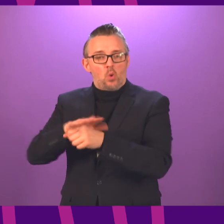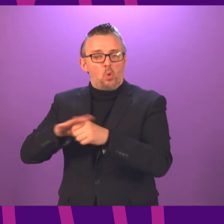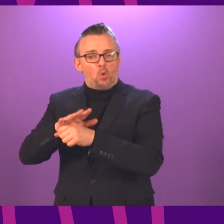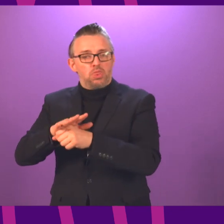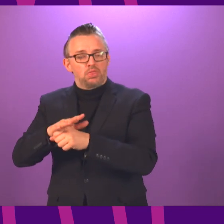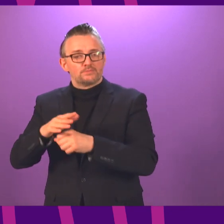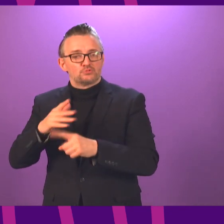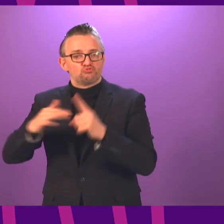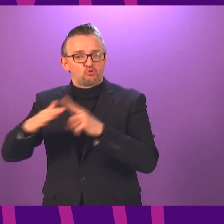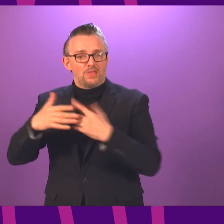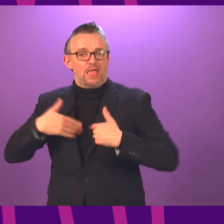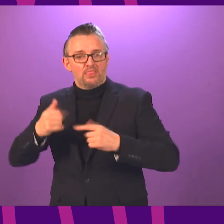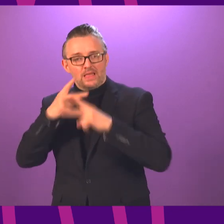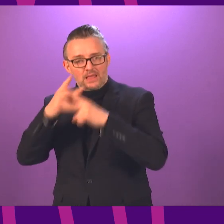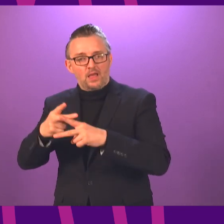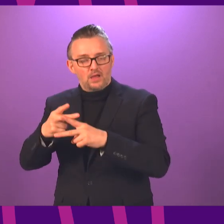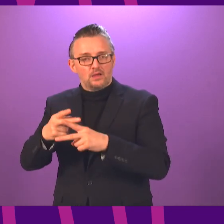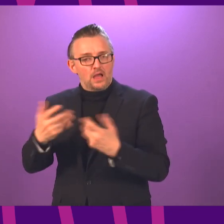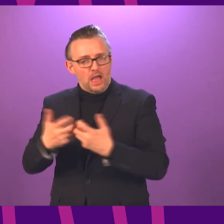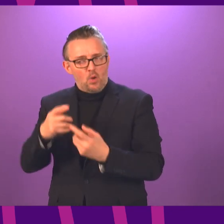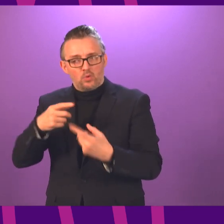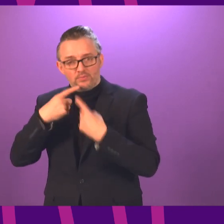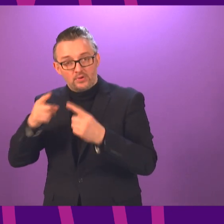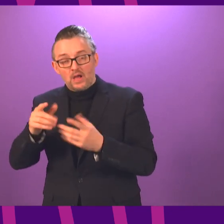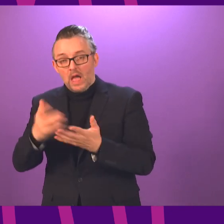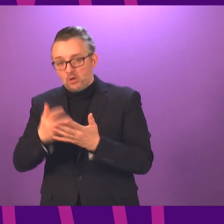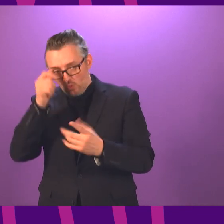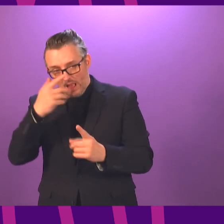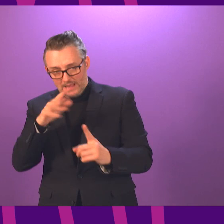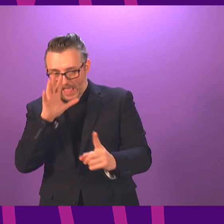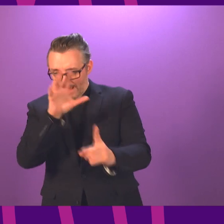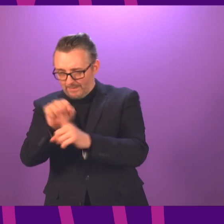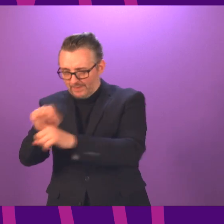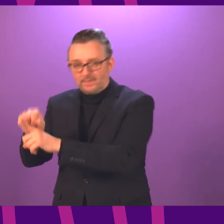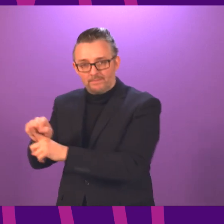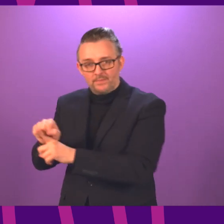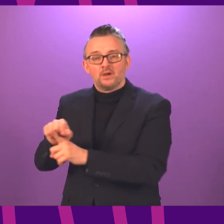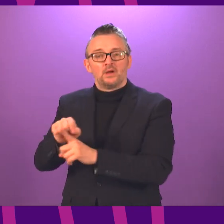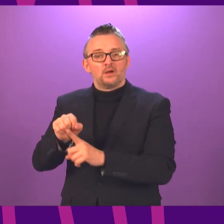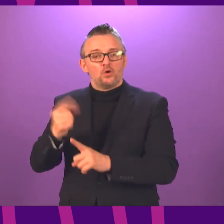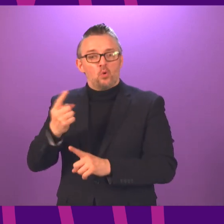and are we confident that that group can all be identified through their NHS number?